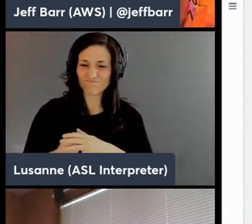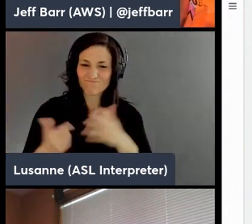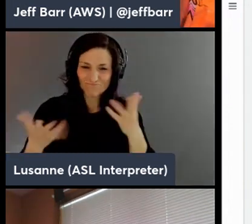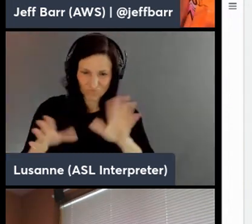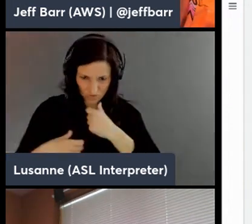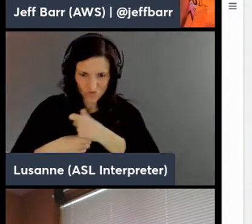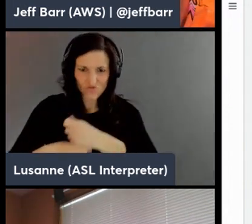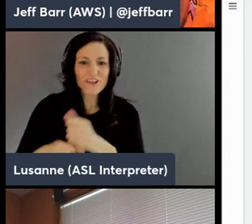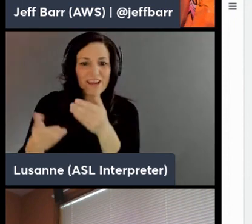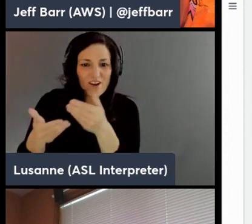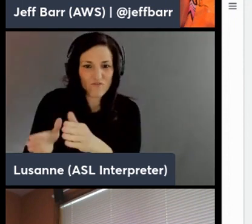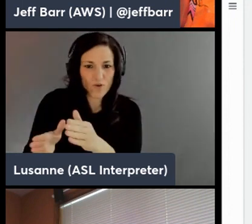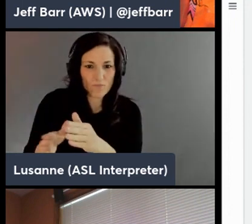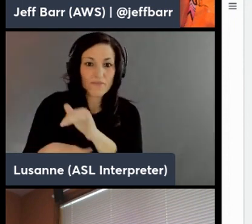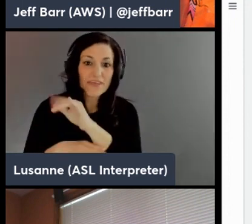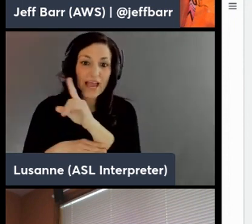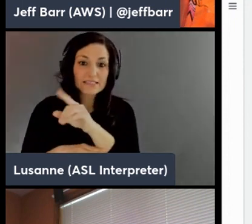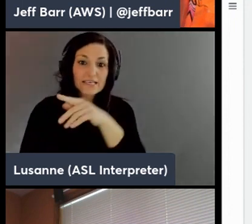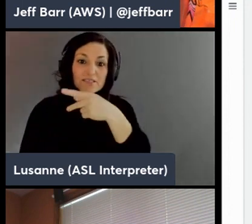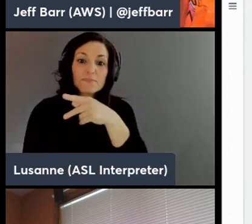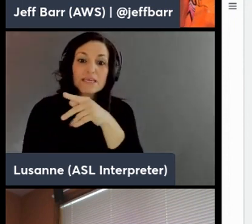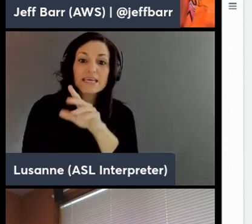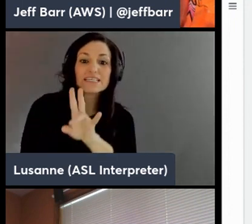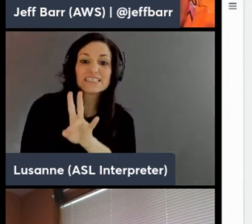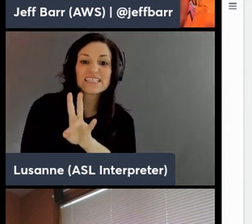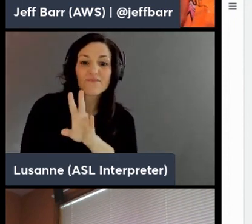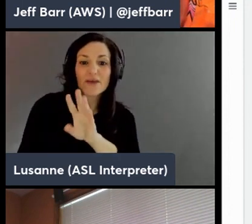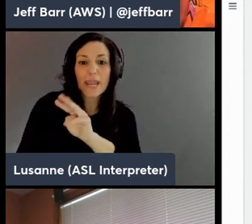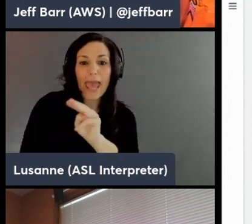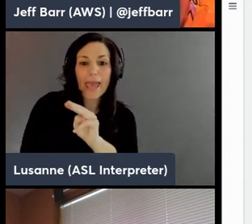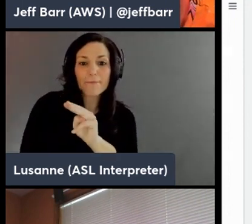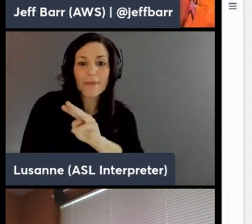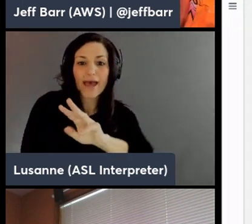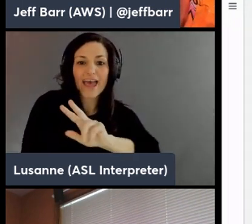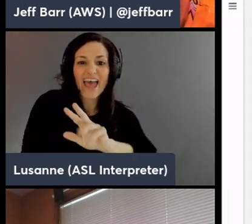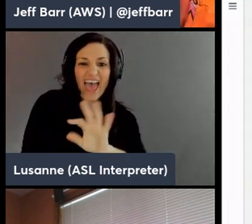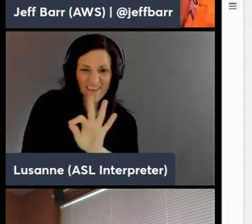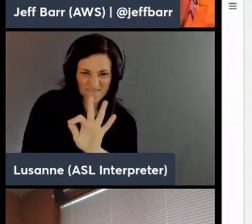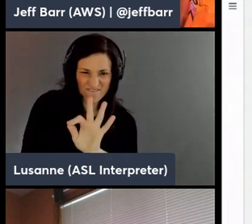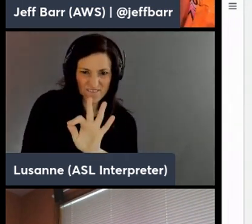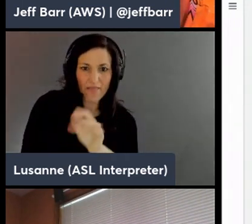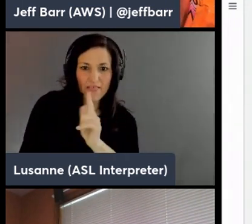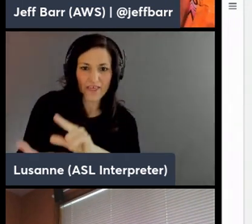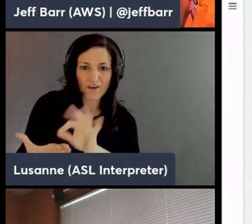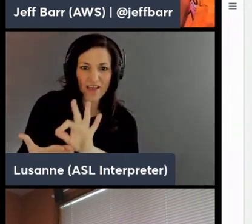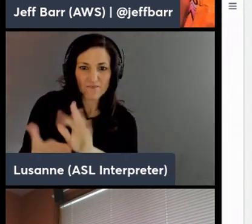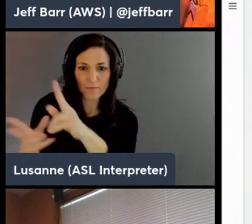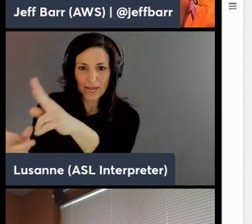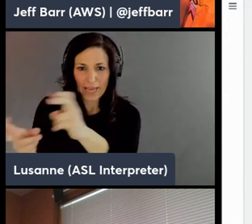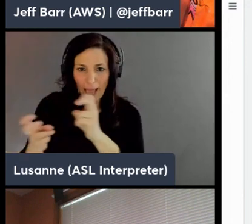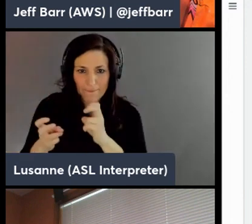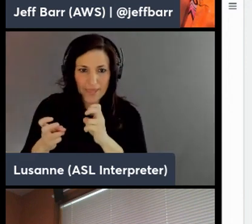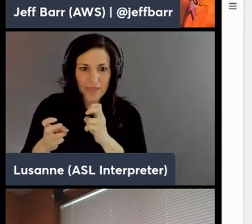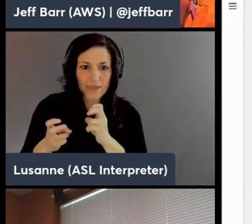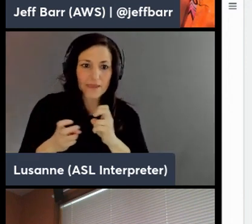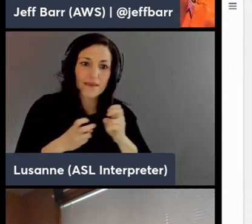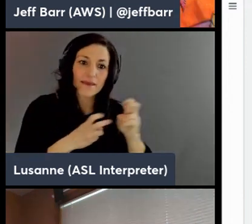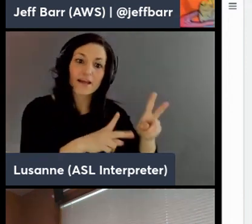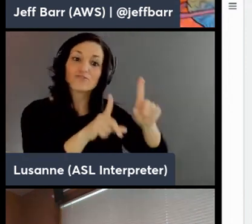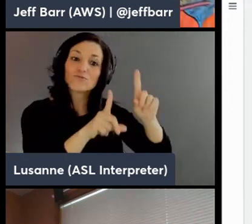this room ID is P7MF, and copy that real quick. I'm gonna go over here to our test harness,